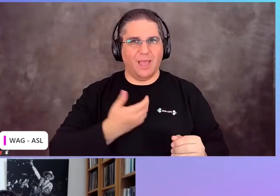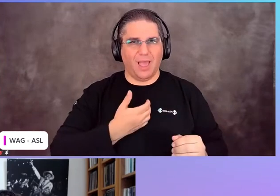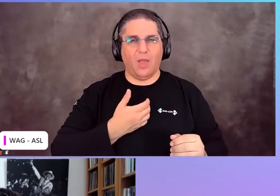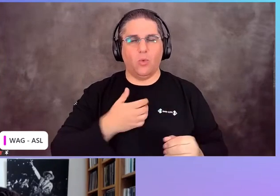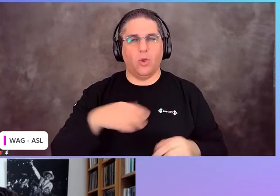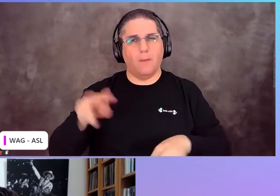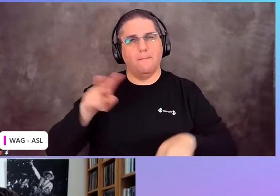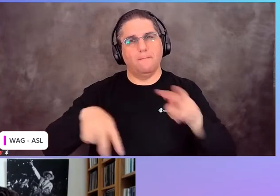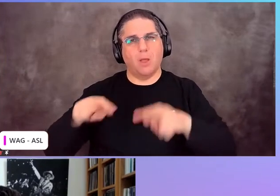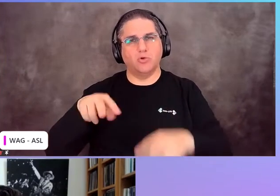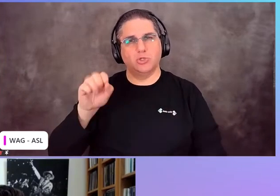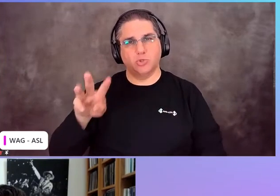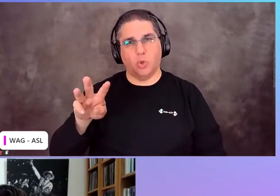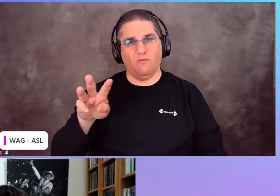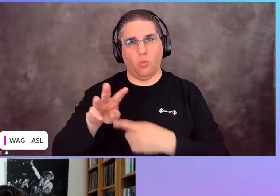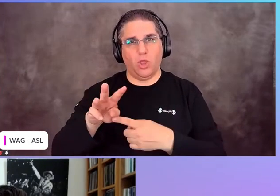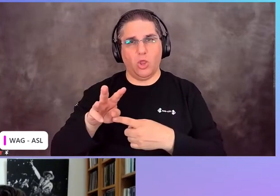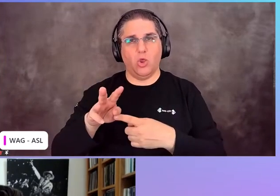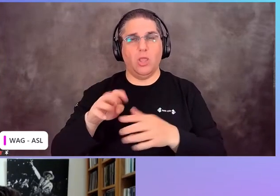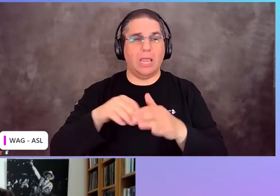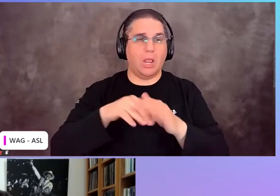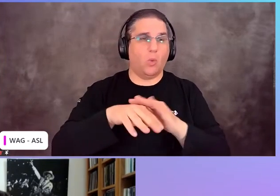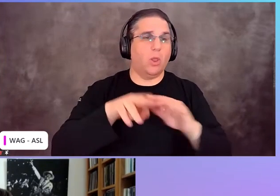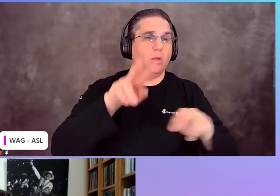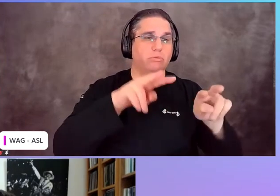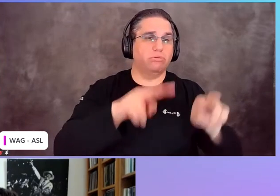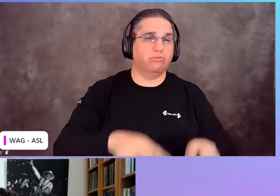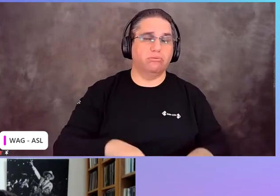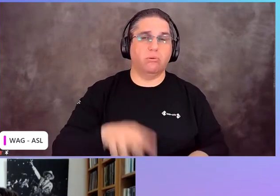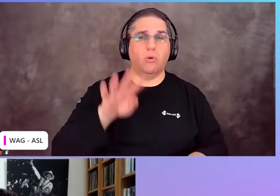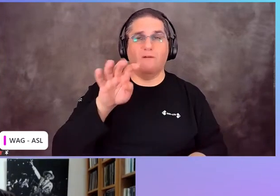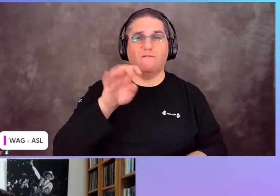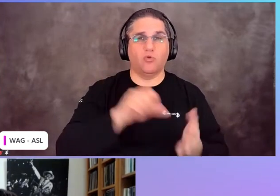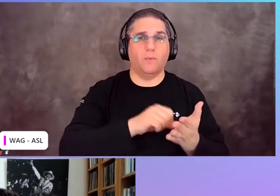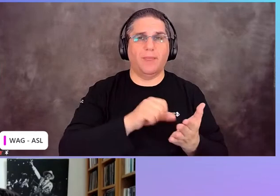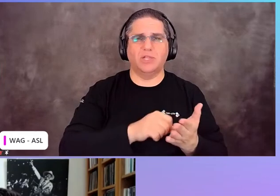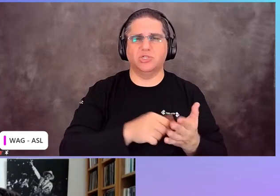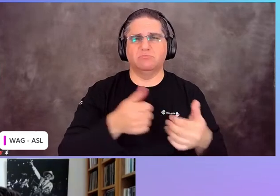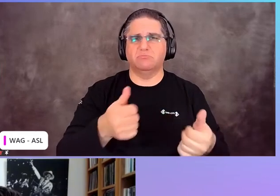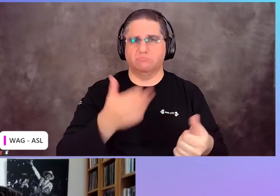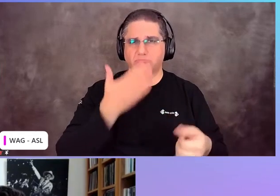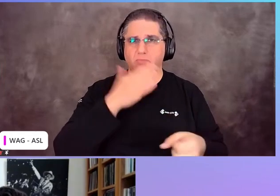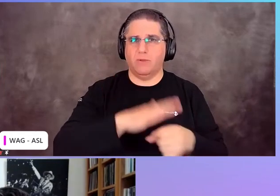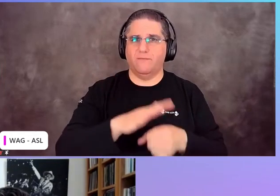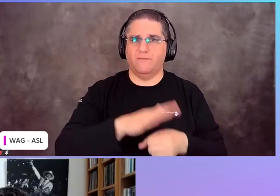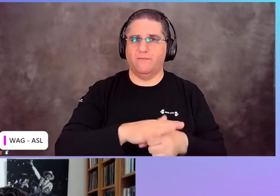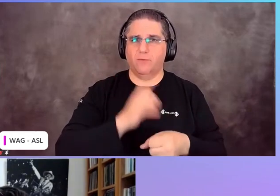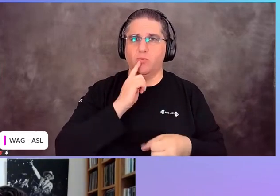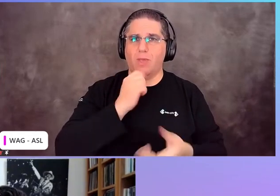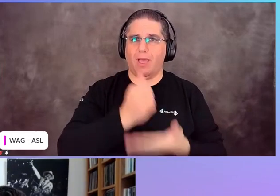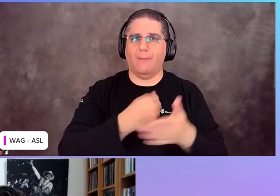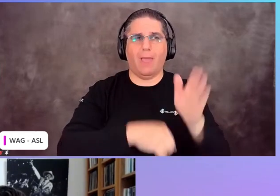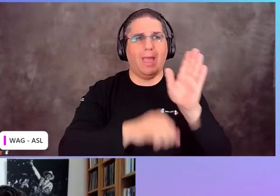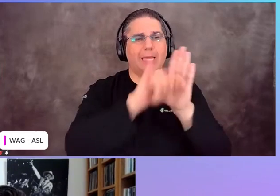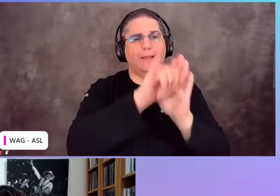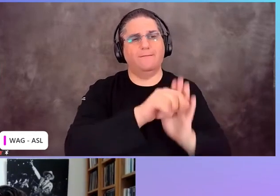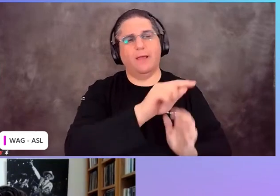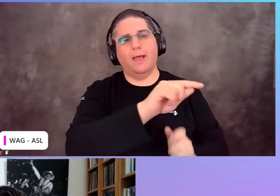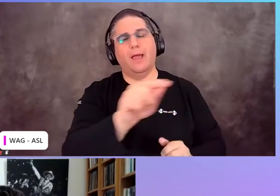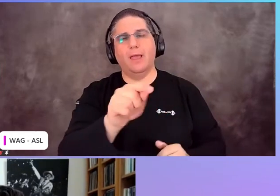your average government agencies that have a website, being able to simply allow